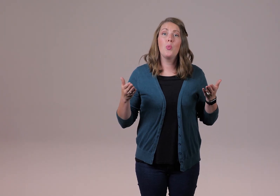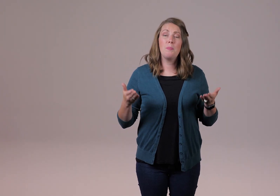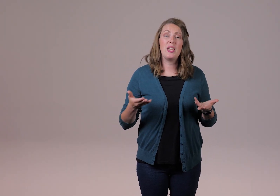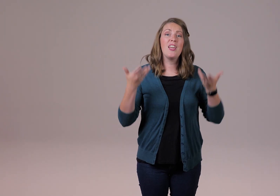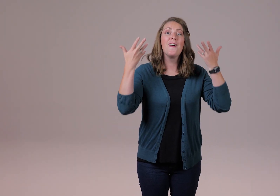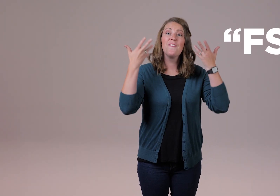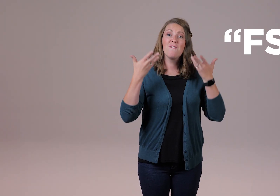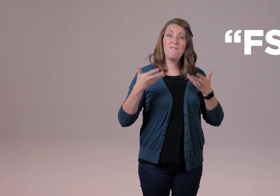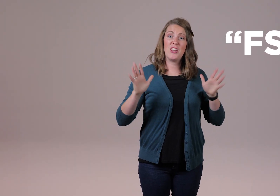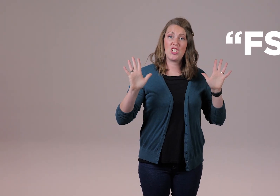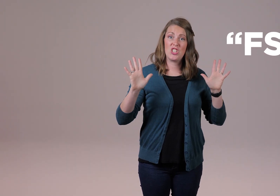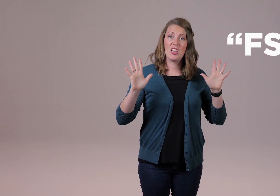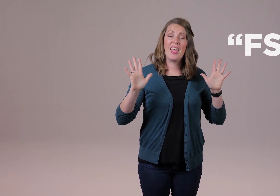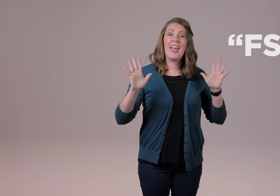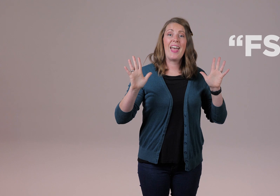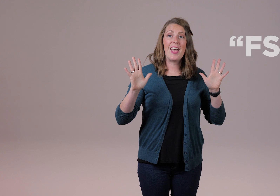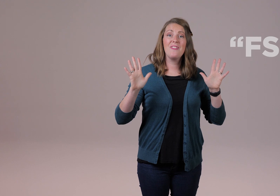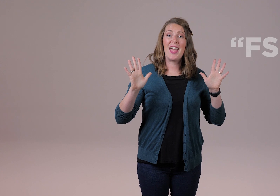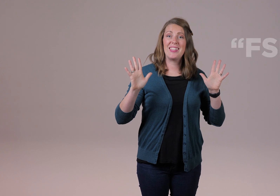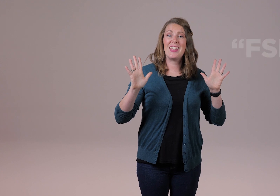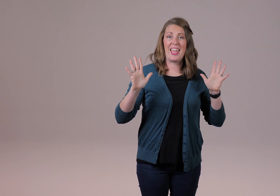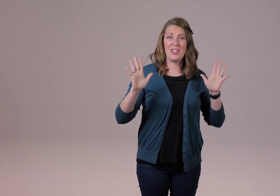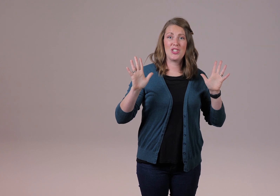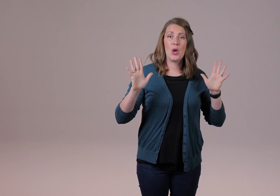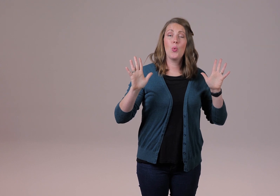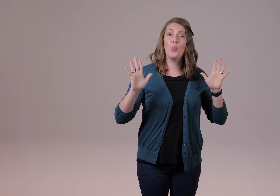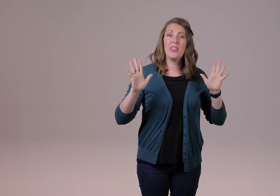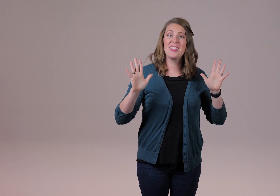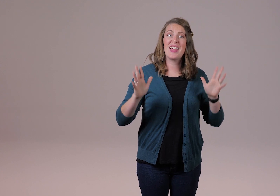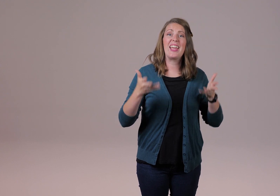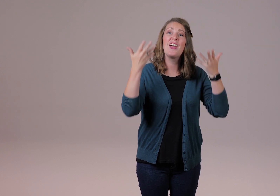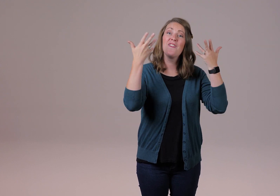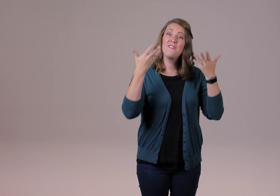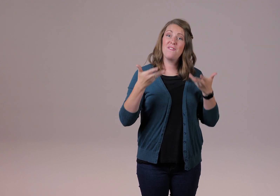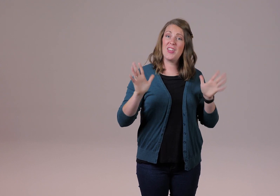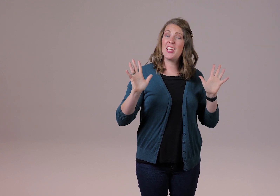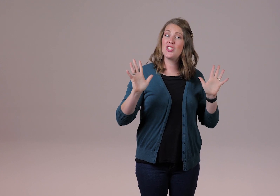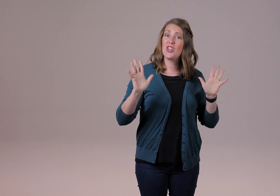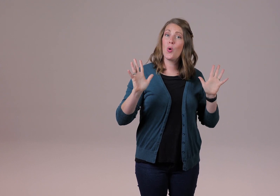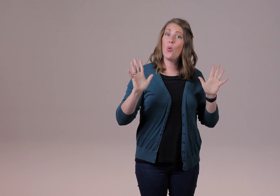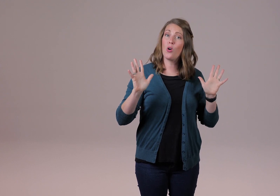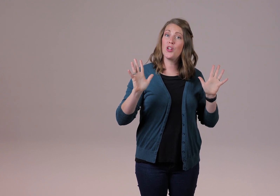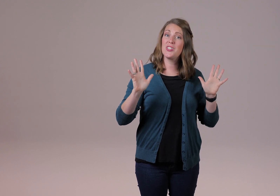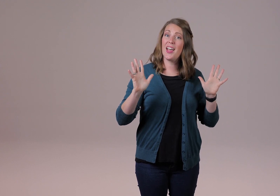would be FSH with the sign finish or all done, FSH.